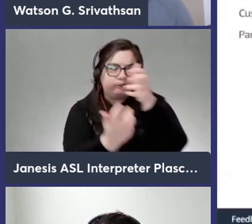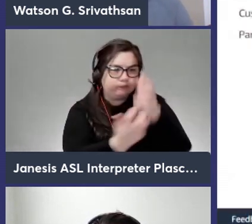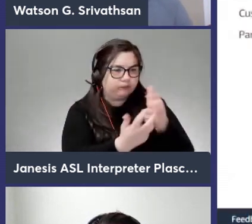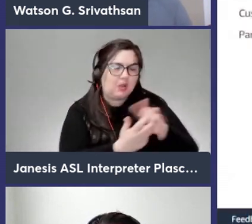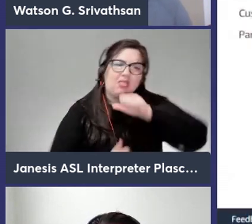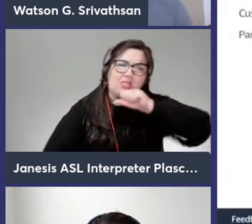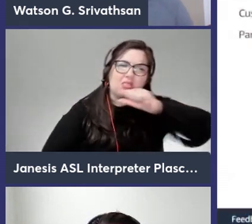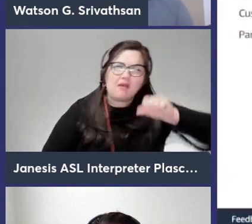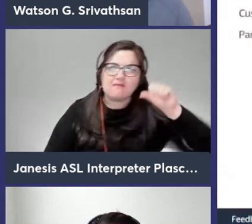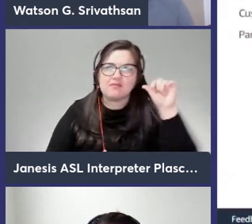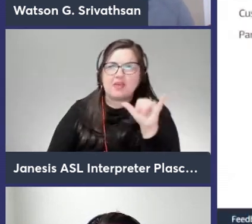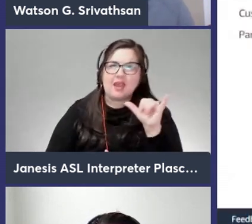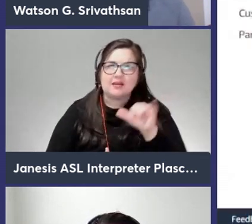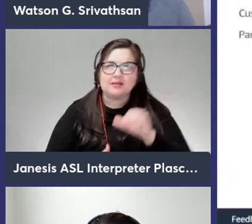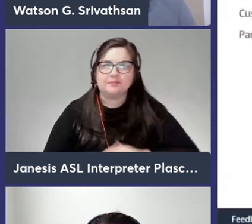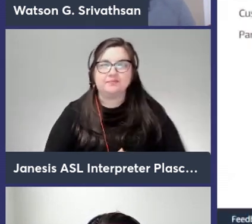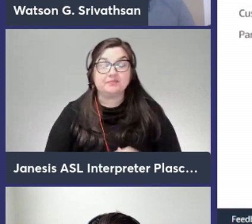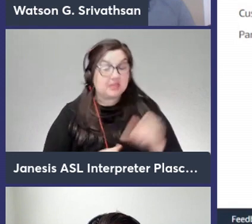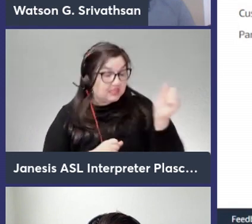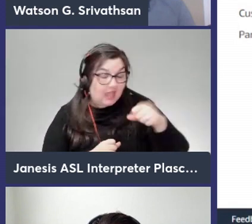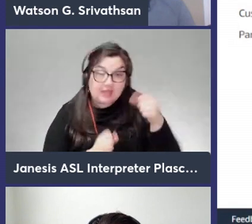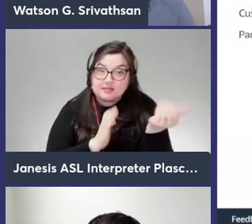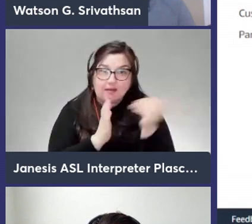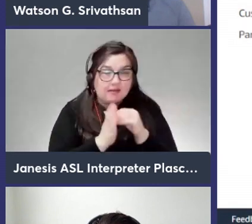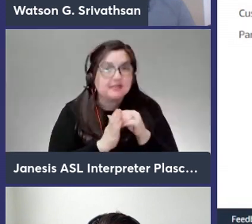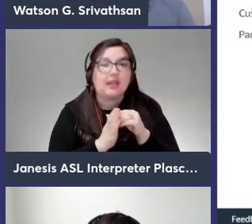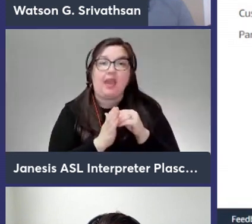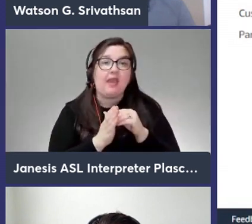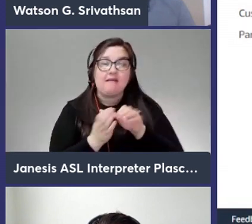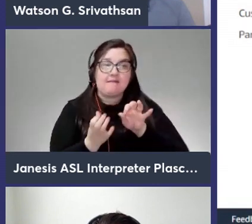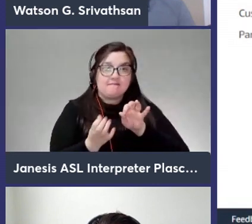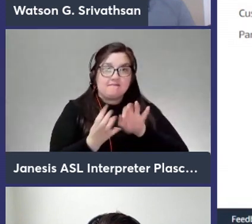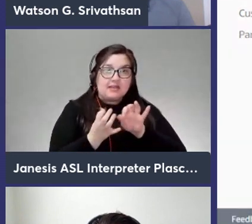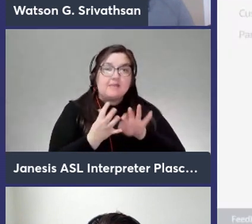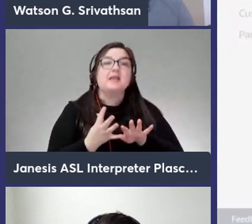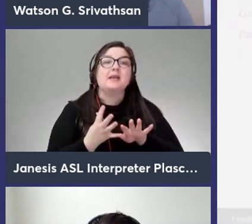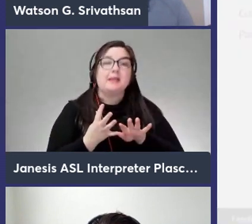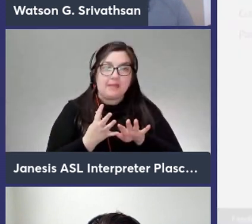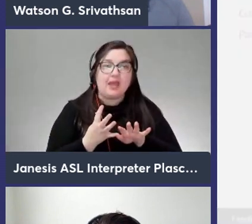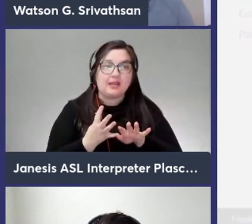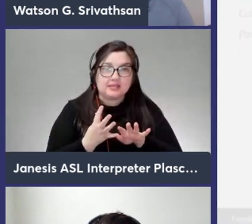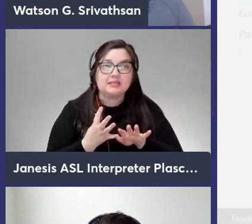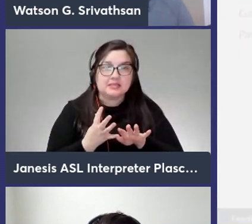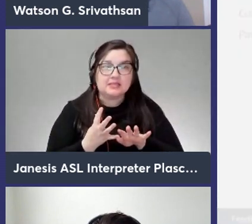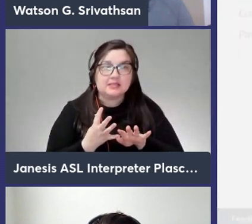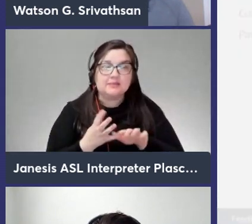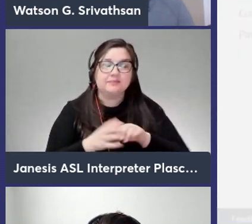Yes, and again, in this feedback, and wanna bring back to the feedback is like,